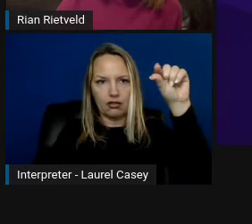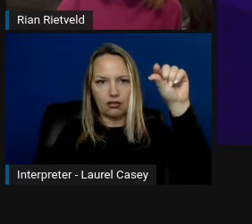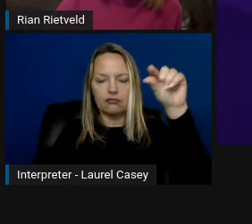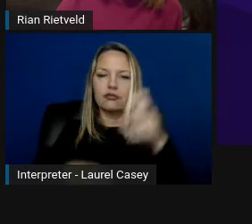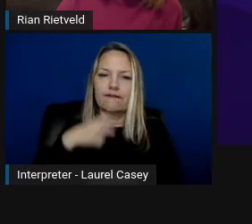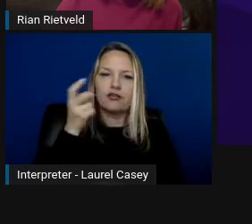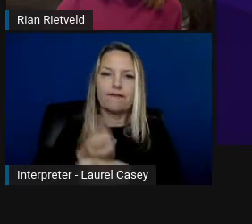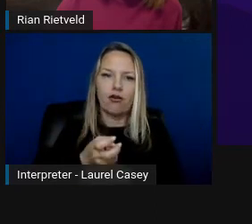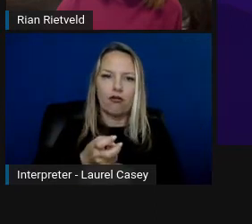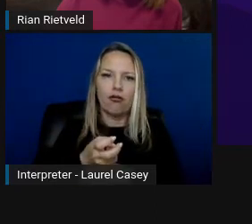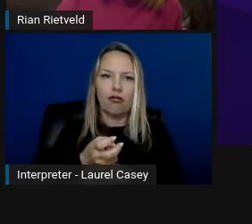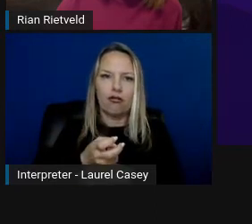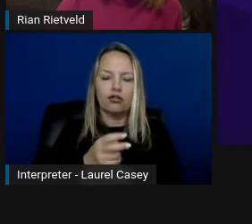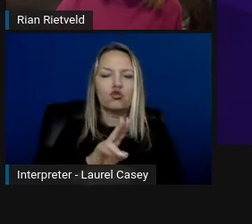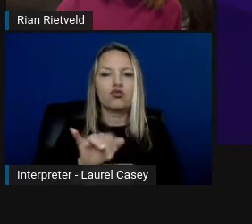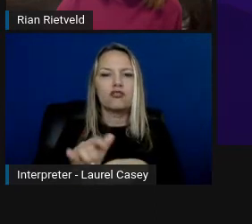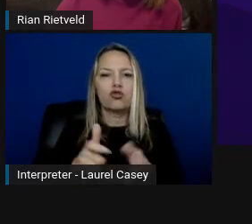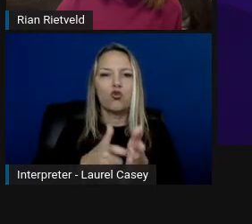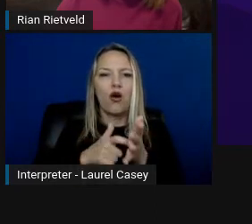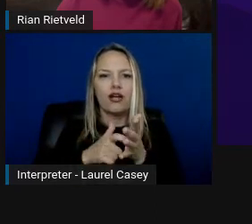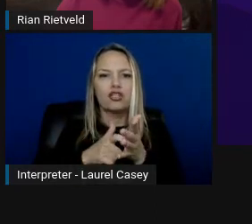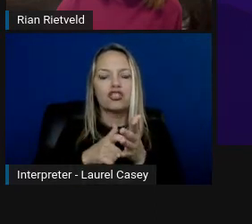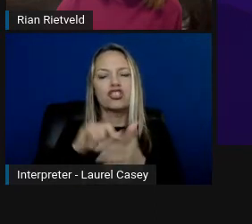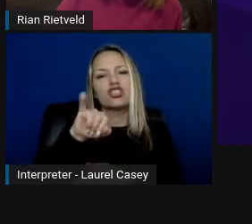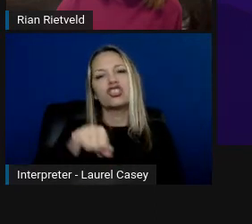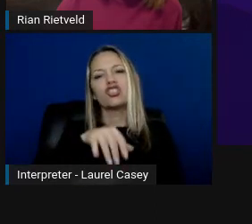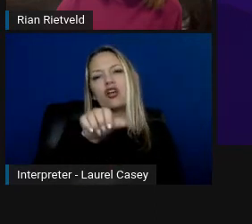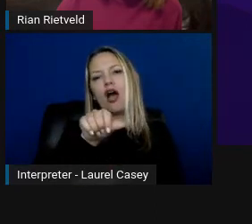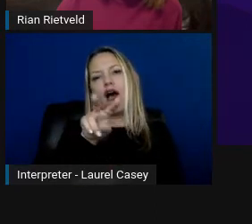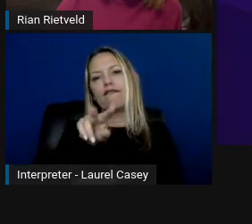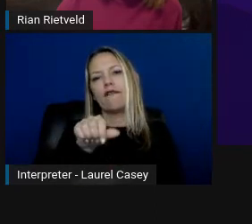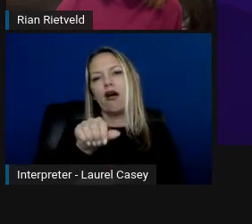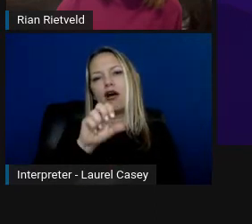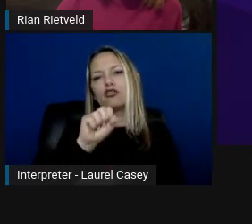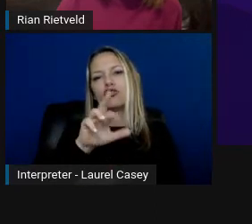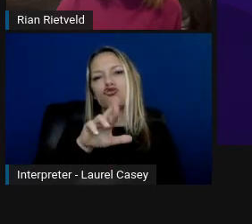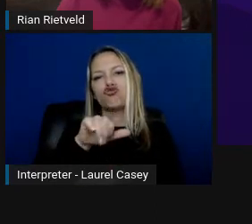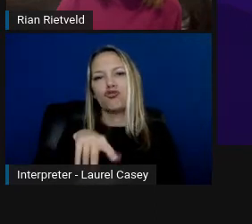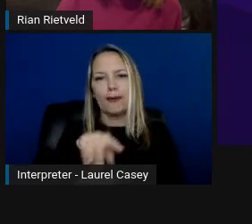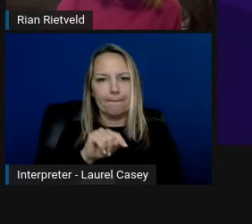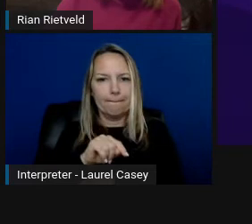It usually requires JavaScript and it is usually not keyboard navigable.